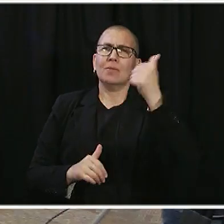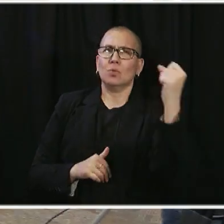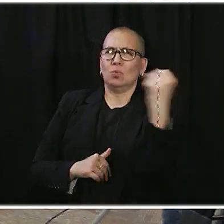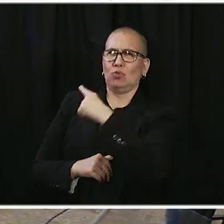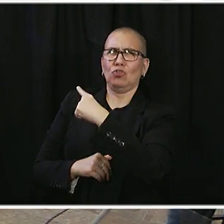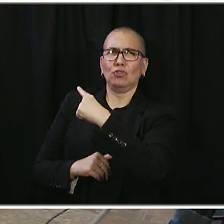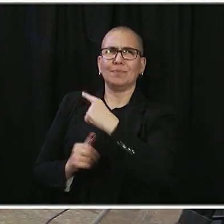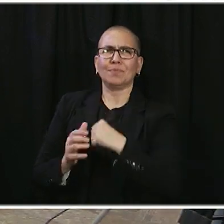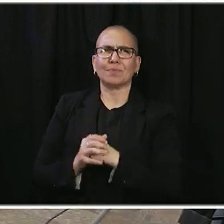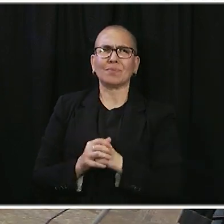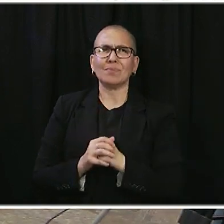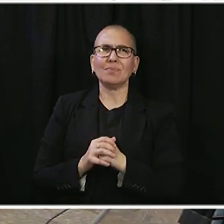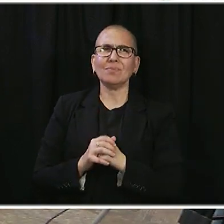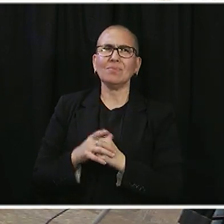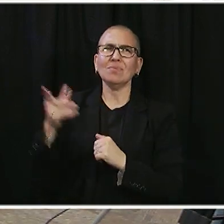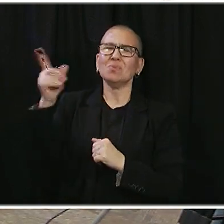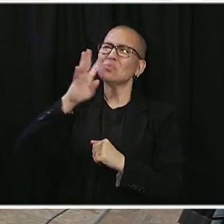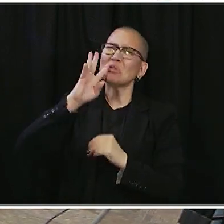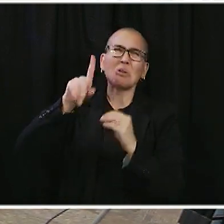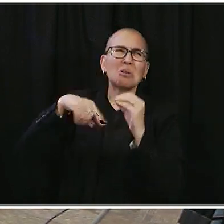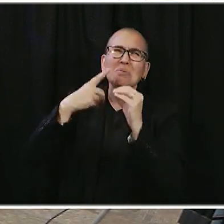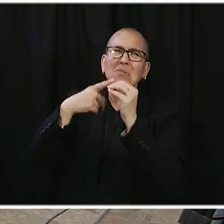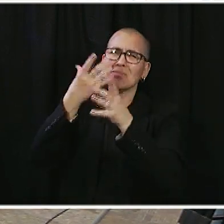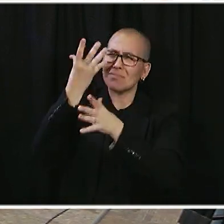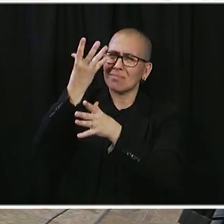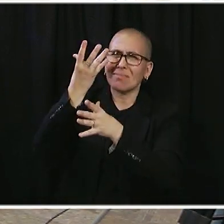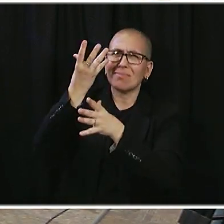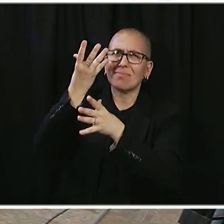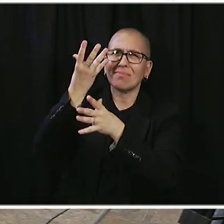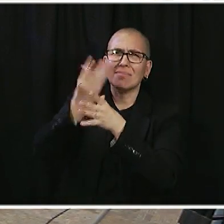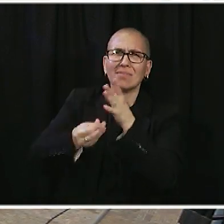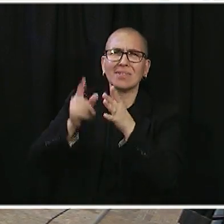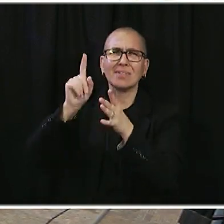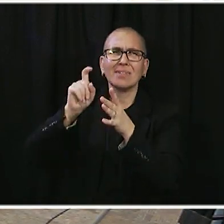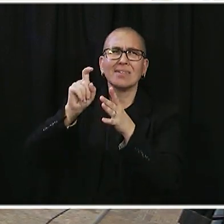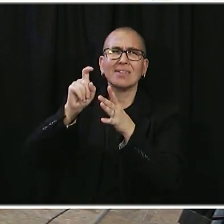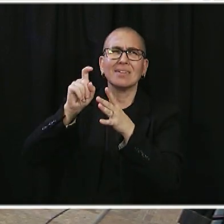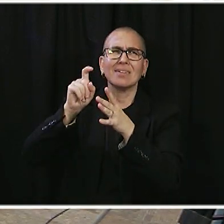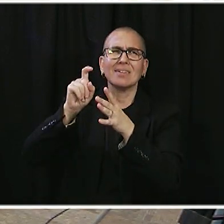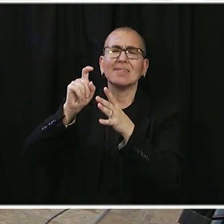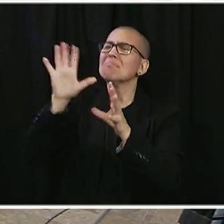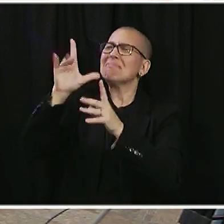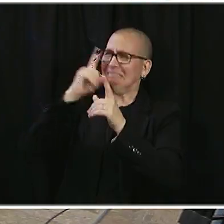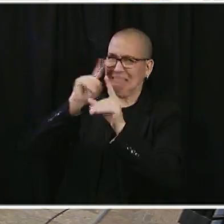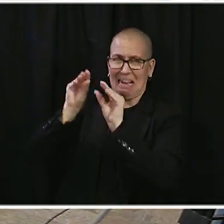SO THIS NEXT STEP OF CREATING MOBILE TESTING SITES AND GOING TO THE PEOPLE IS WHERE WE NEED TO GO. [ Reporter off mic ]